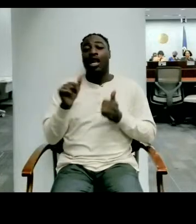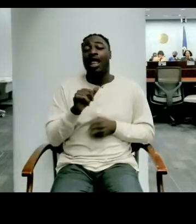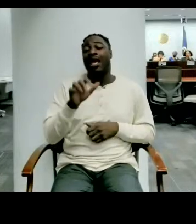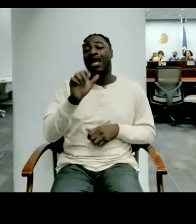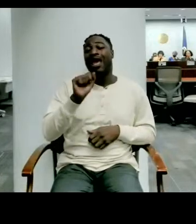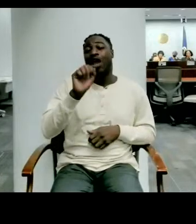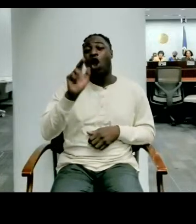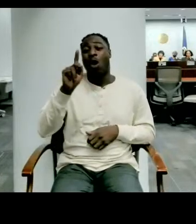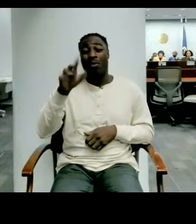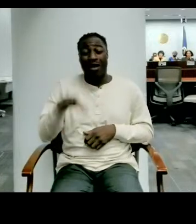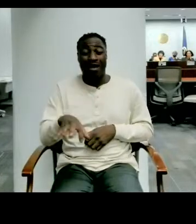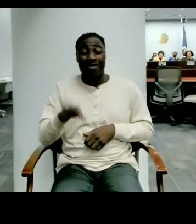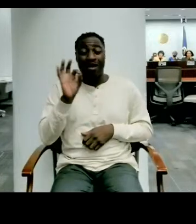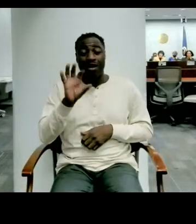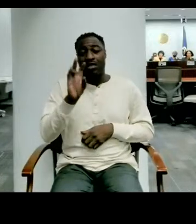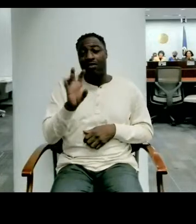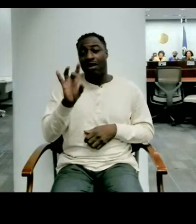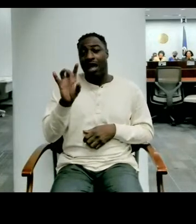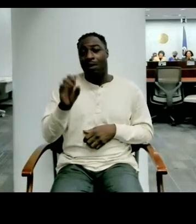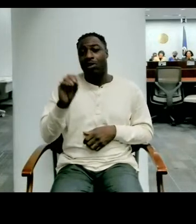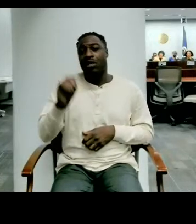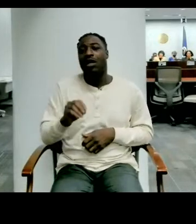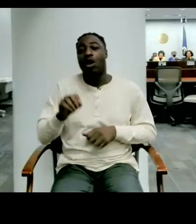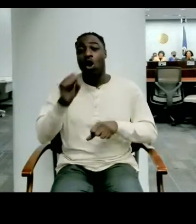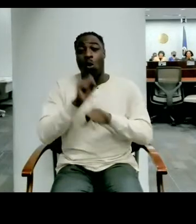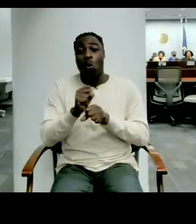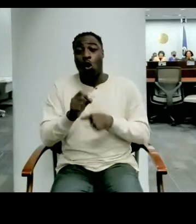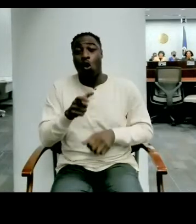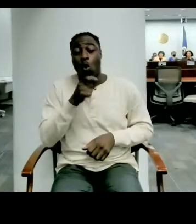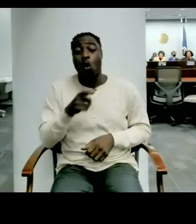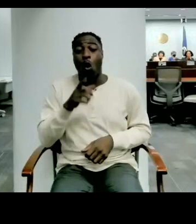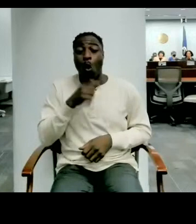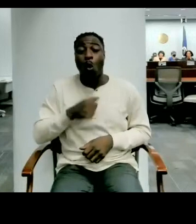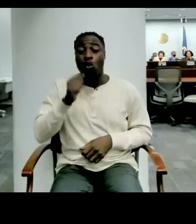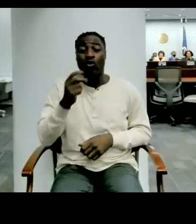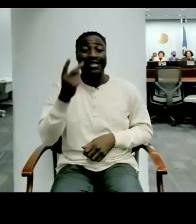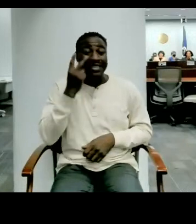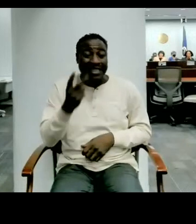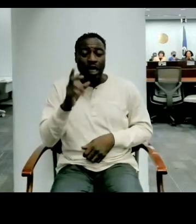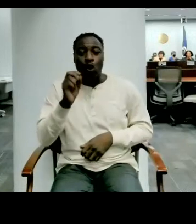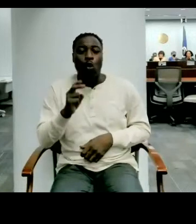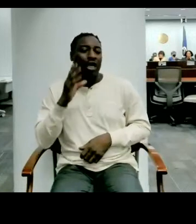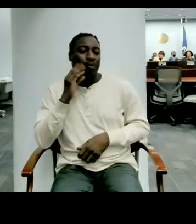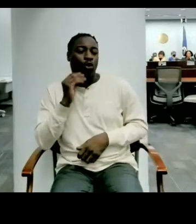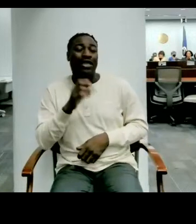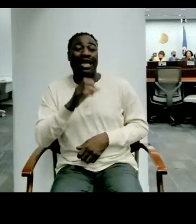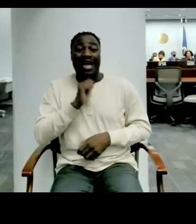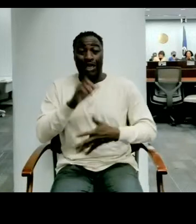that 78% of older workers say they have seen or experienced age discrimination in the workplace.